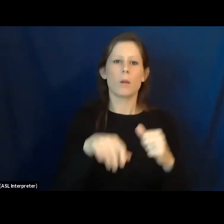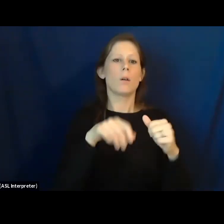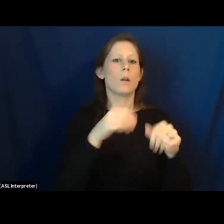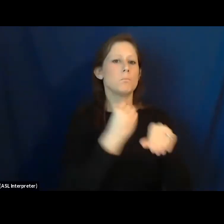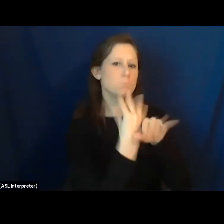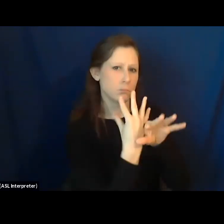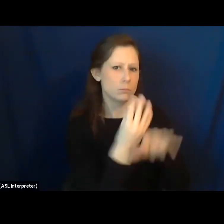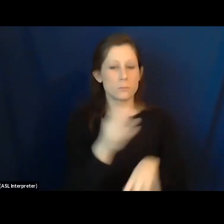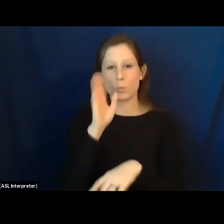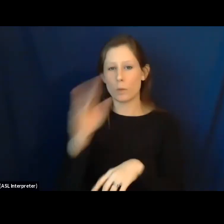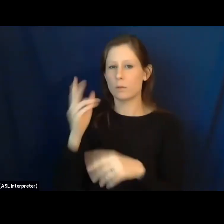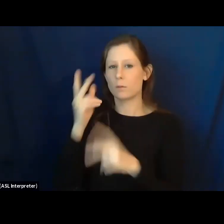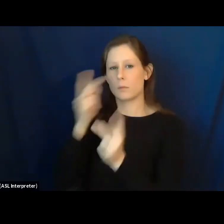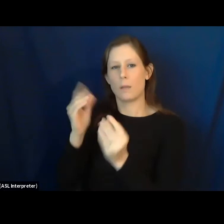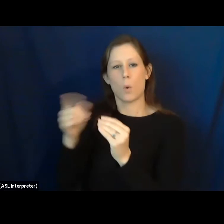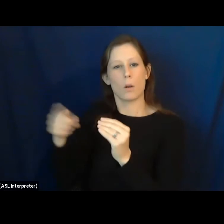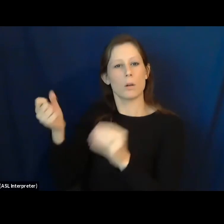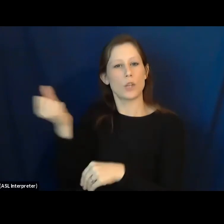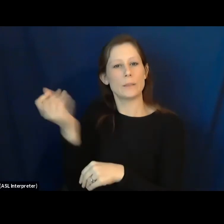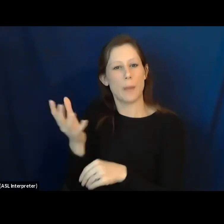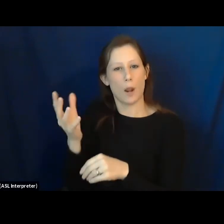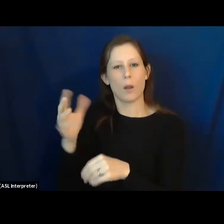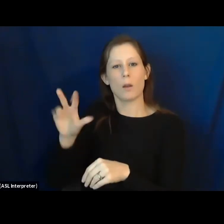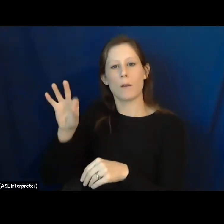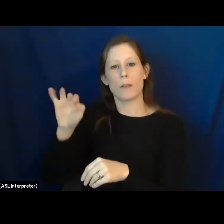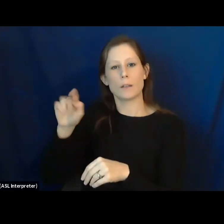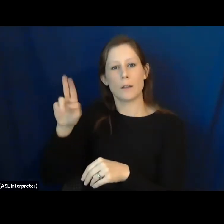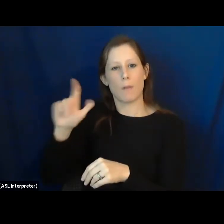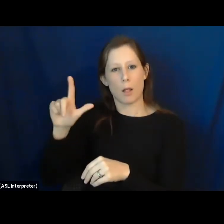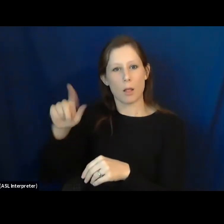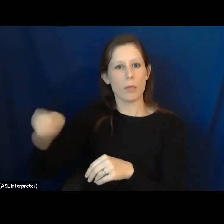Festival, which I think has just done an incredible job over the summer and through the winter